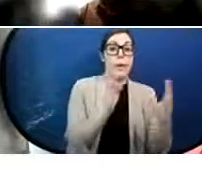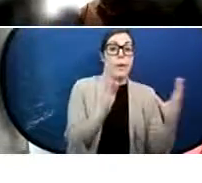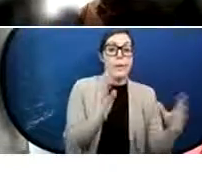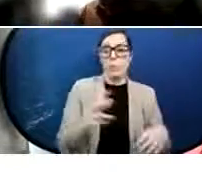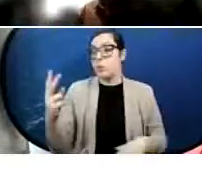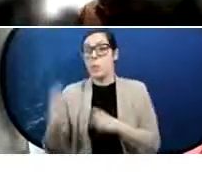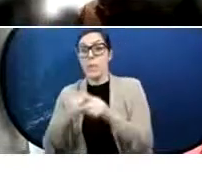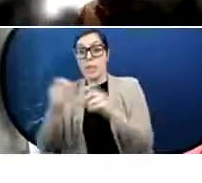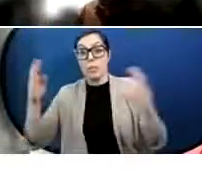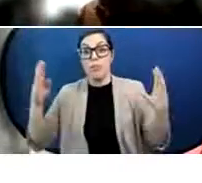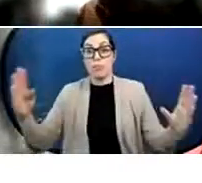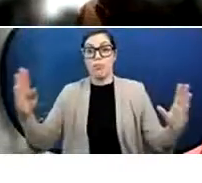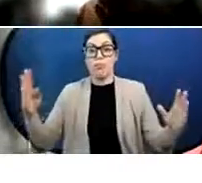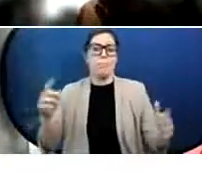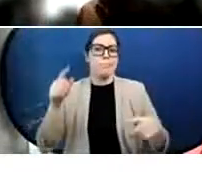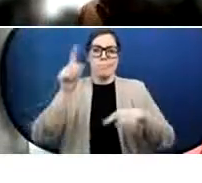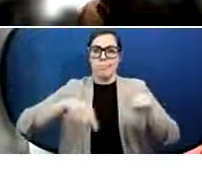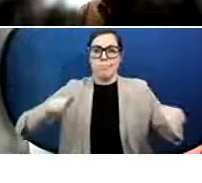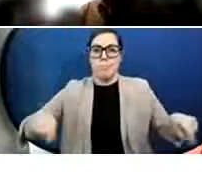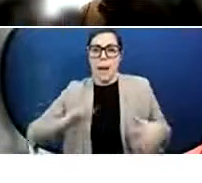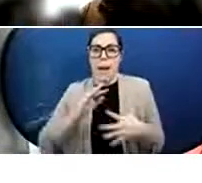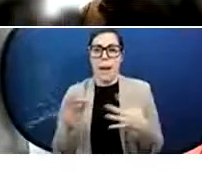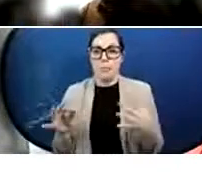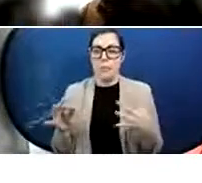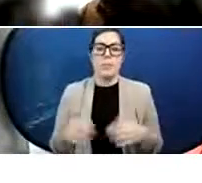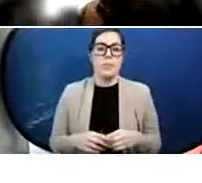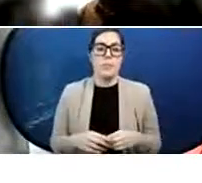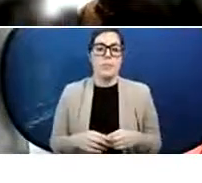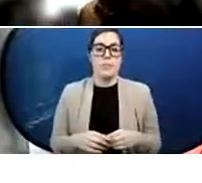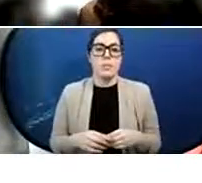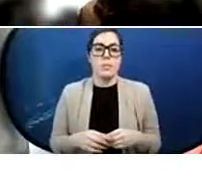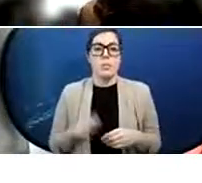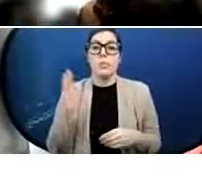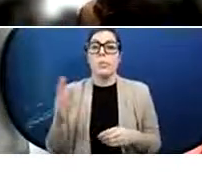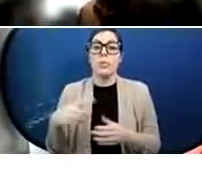everything in between. We'll talk about disability disclosure, we'll talk about